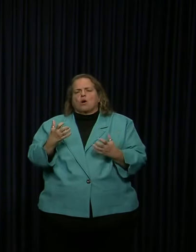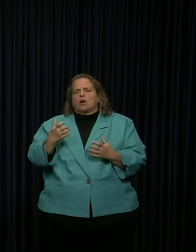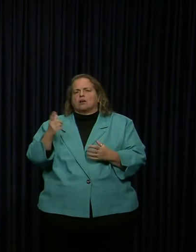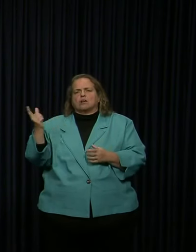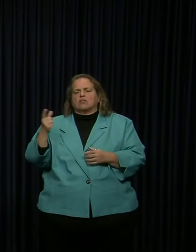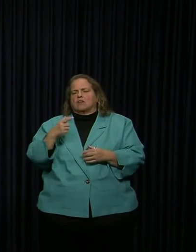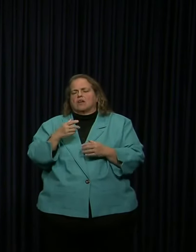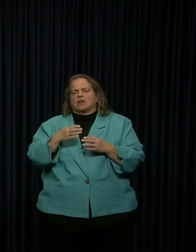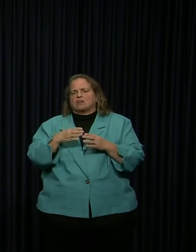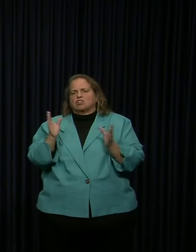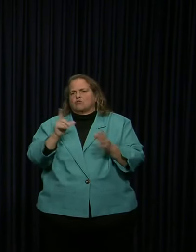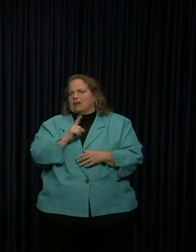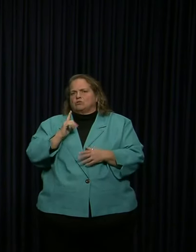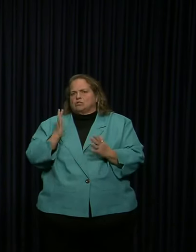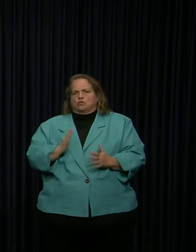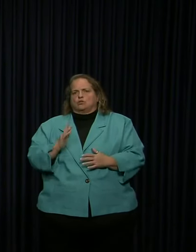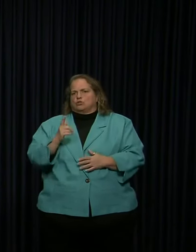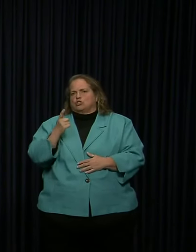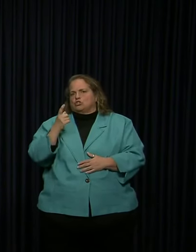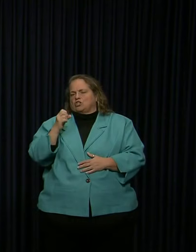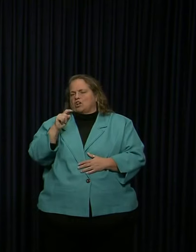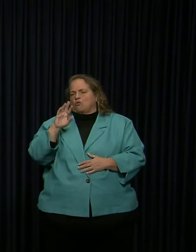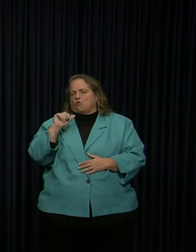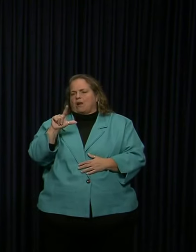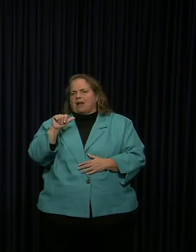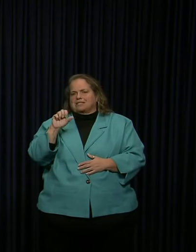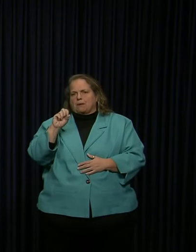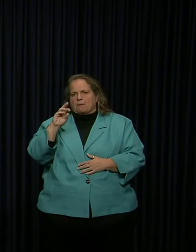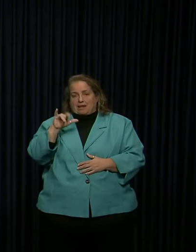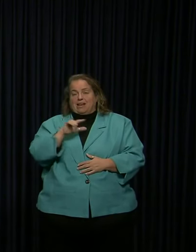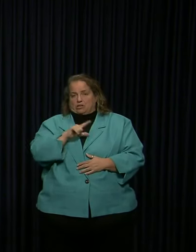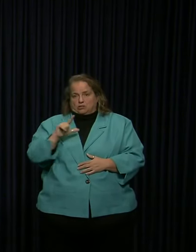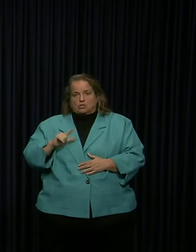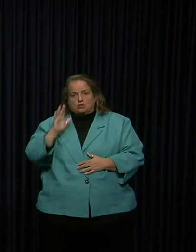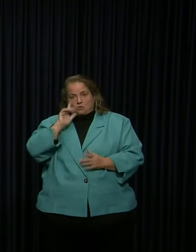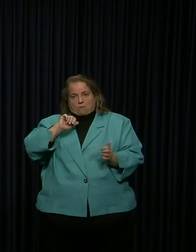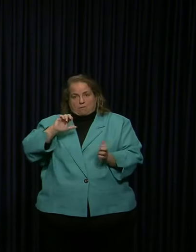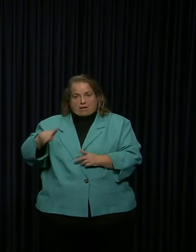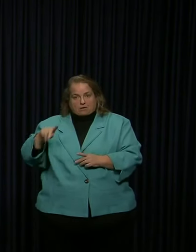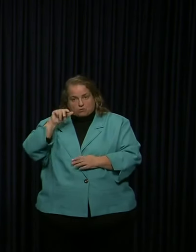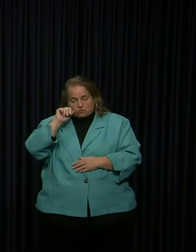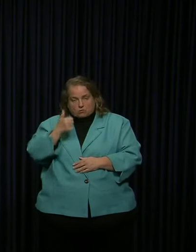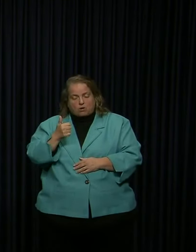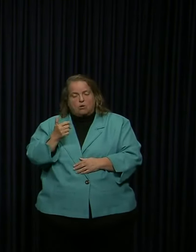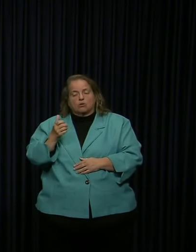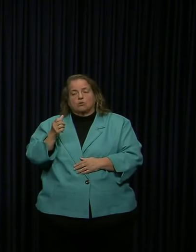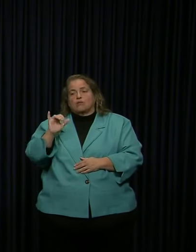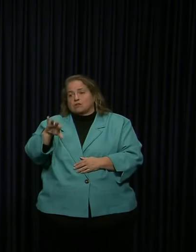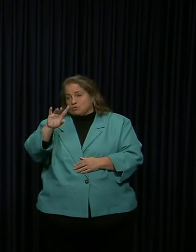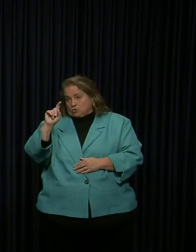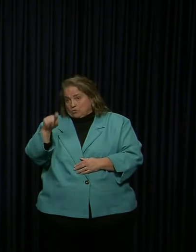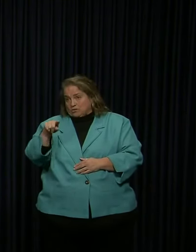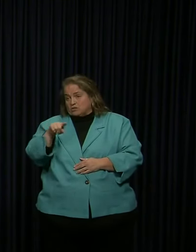WHAT THEY HAVE WHICH MAKES SENSE BY POPULATION, WHETHER IT'S COP HOPKINS COUNTY, THAT WE HAVE ALL THESE PEOPLE WITH THEIR CONTACTS